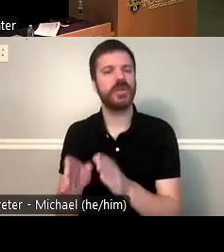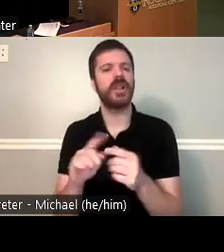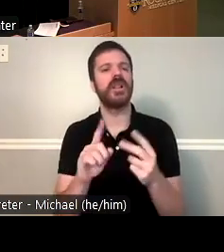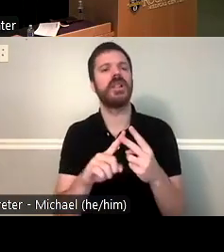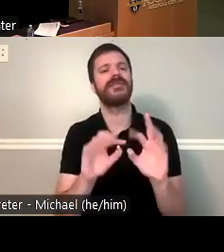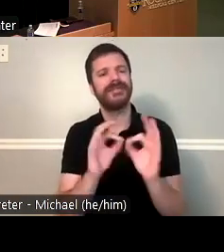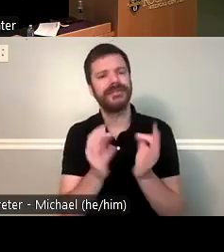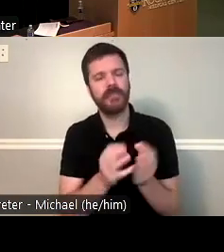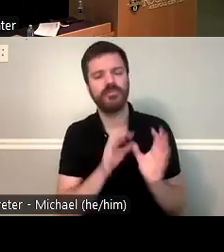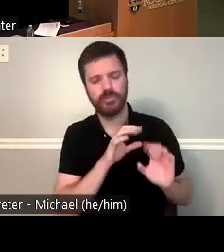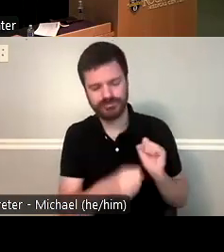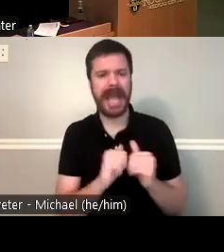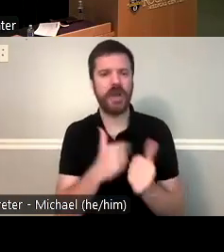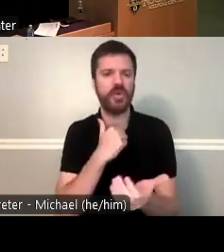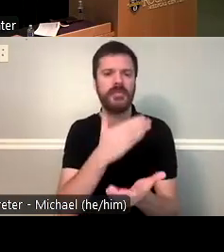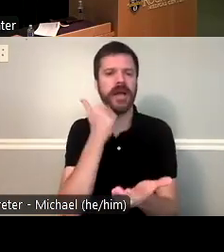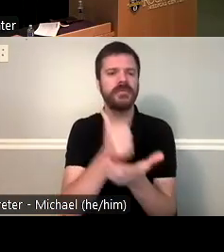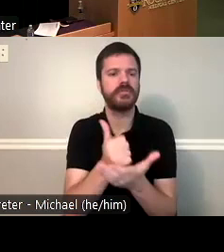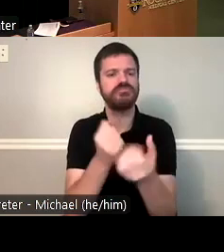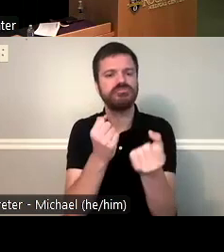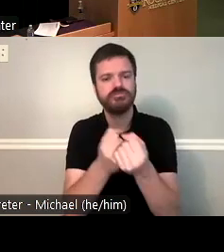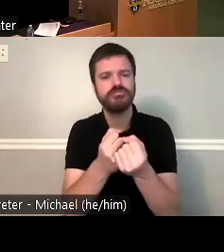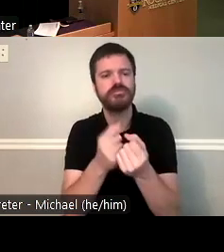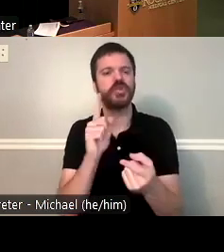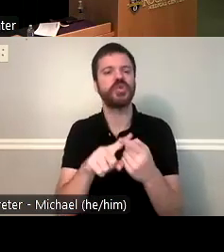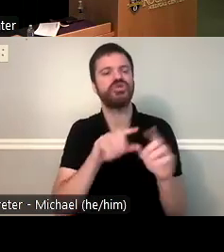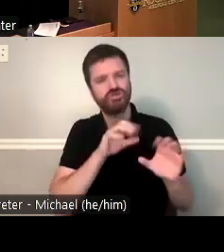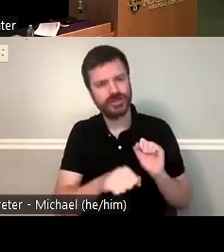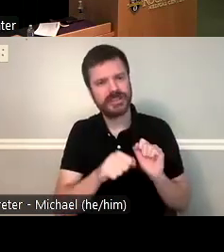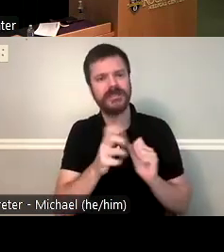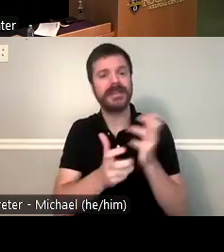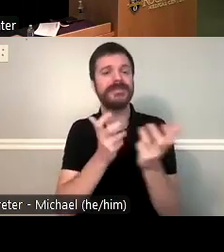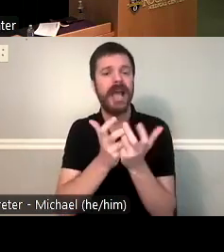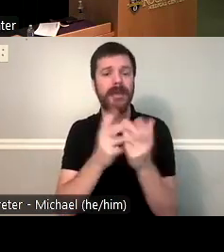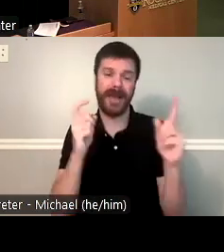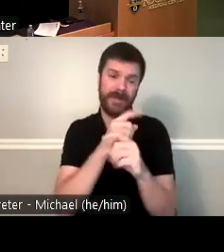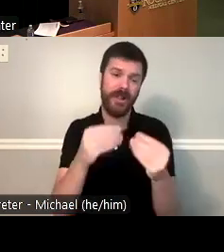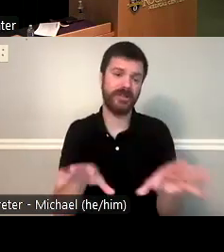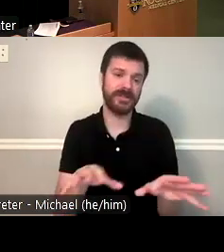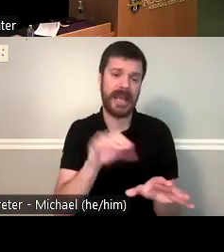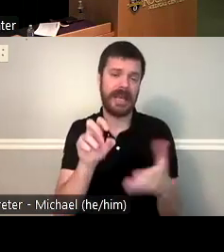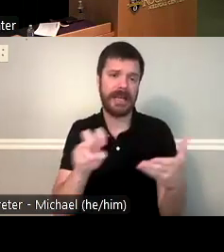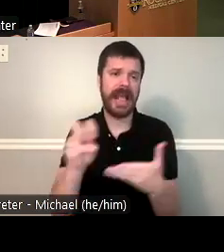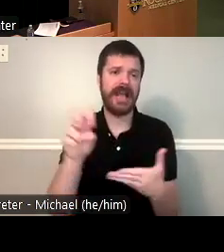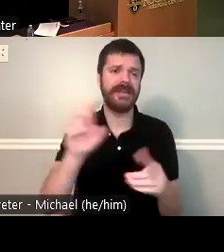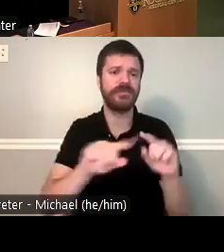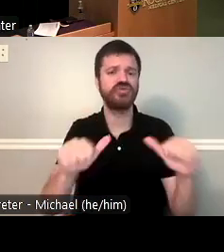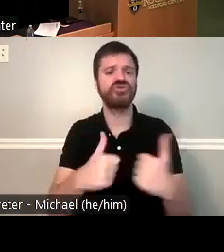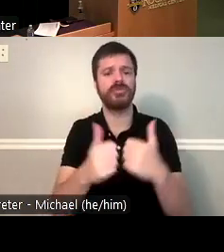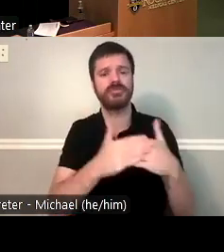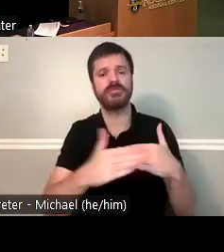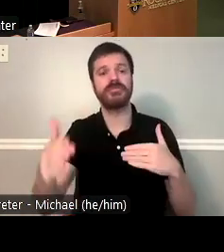grieve and adapt to complicated losses to navigate the challenges ahead and to go forward to thrive